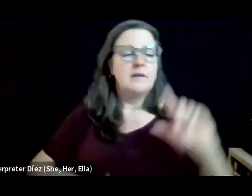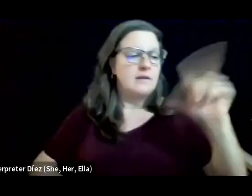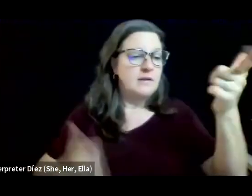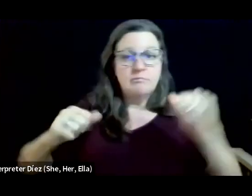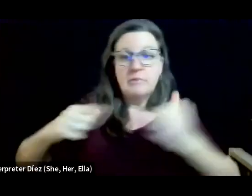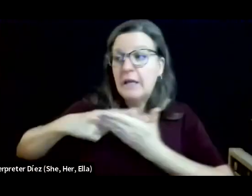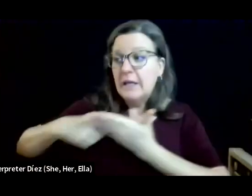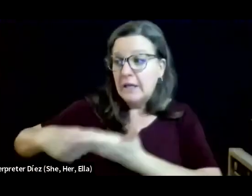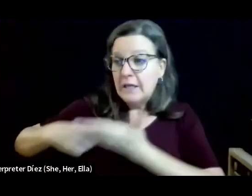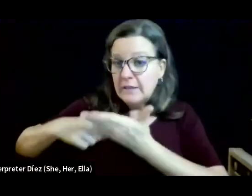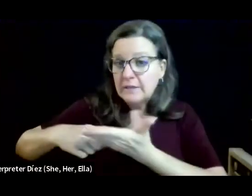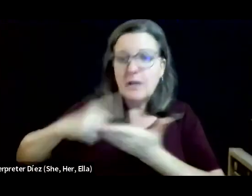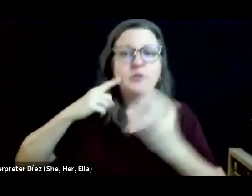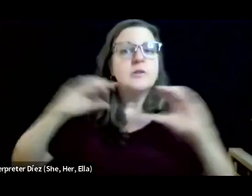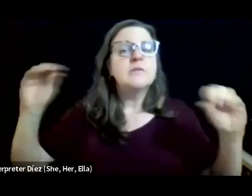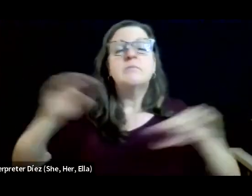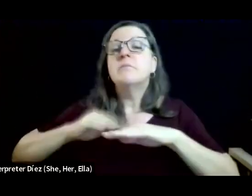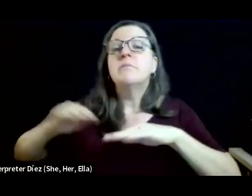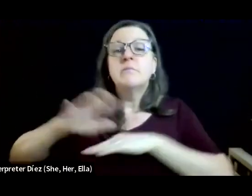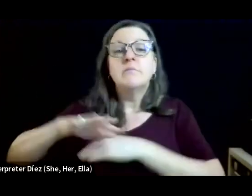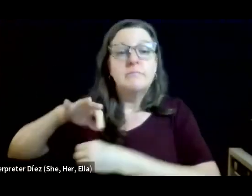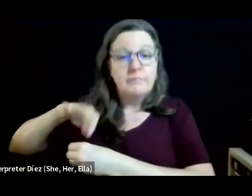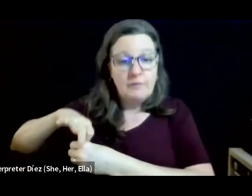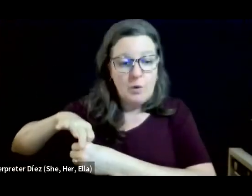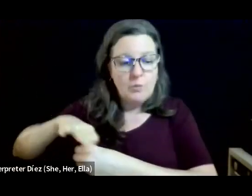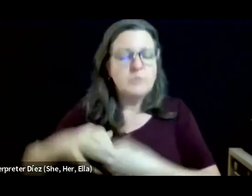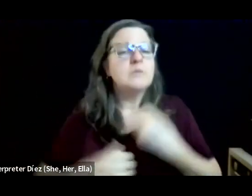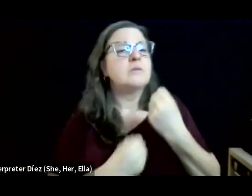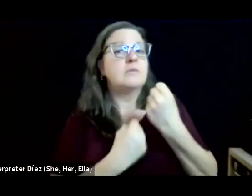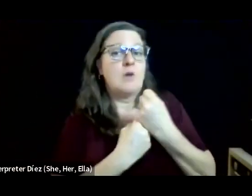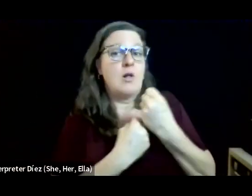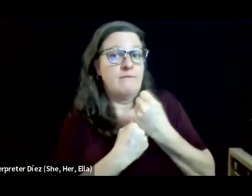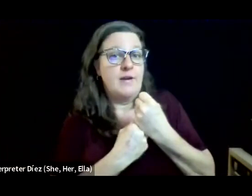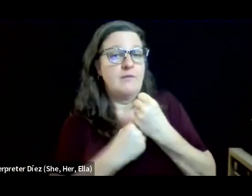Hearing none advice? [Approved.] All in favor? Aye.